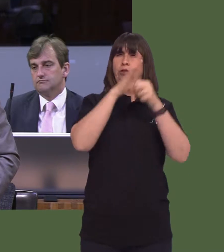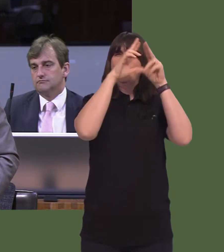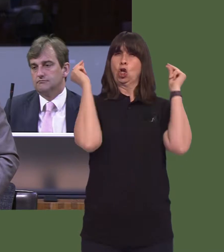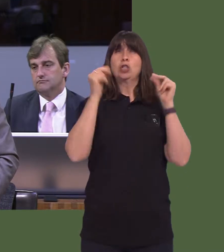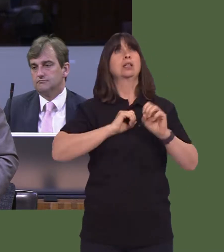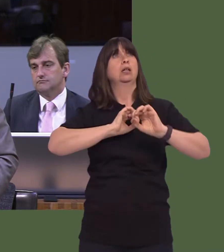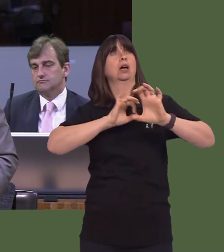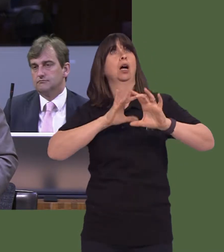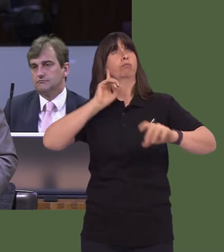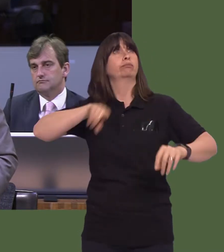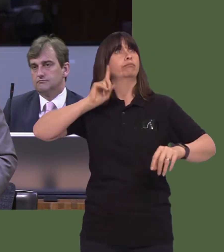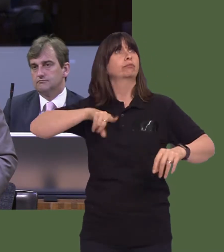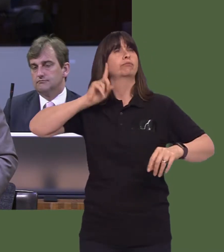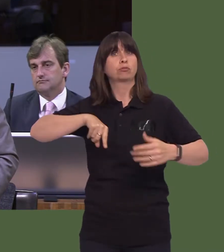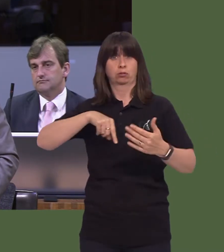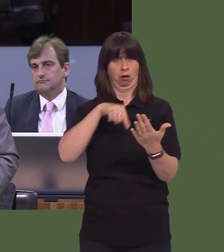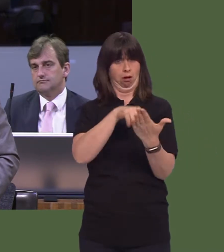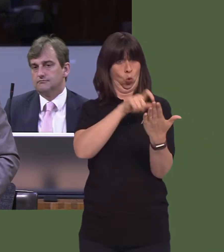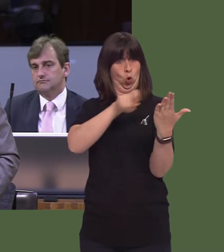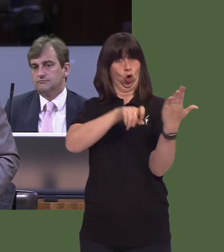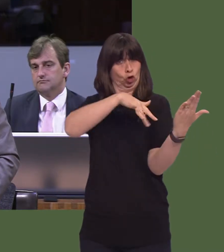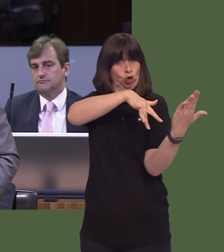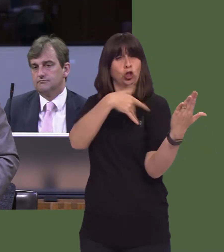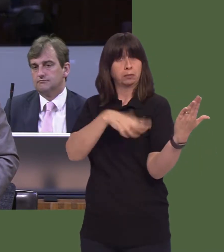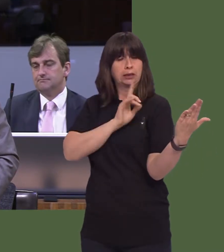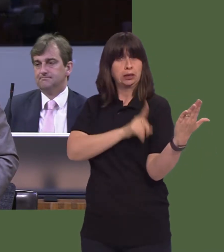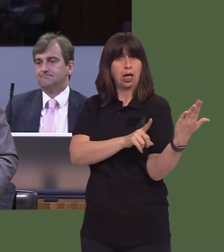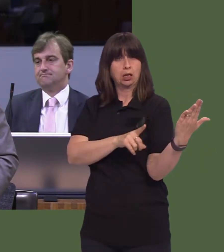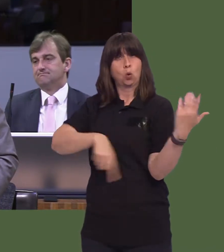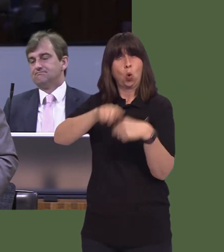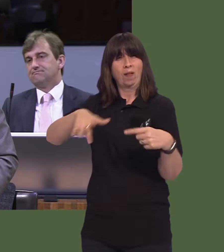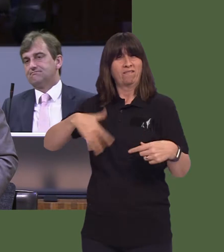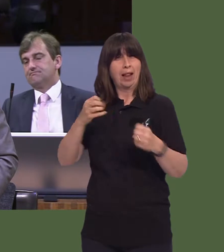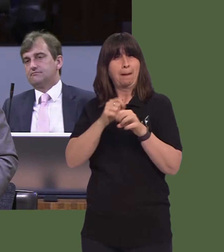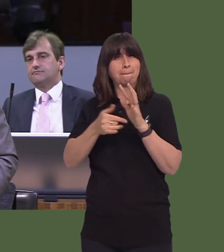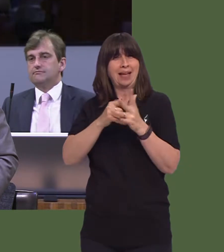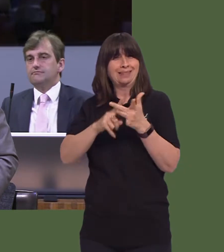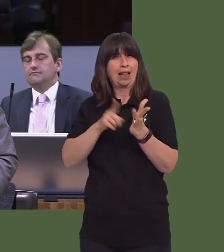All that was the language that was in the report, on their thoughts about the creation of Betsi as a health board for north Wales.